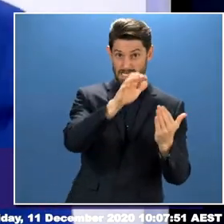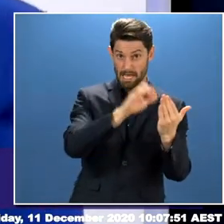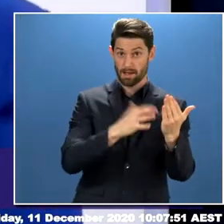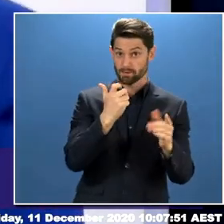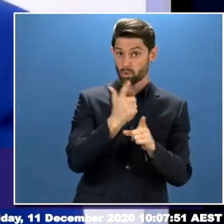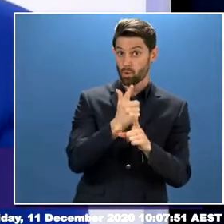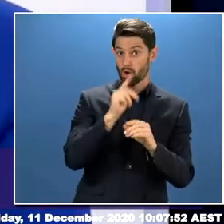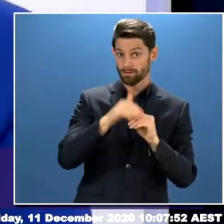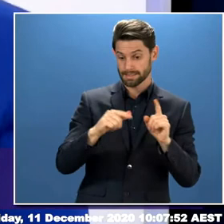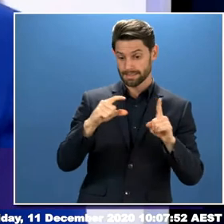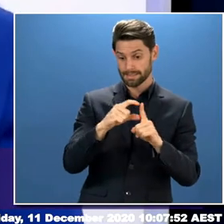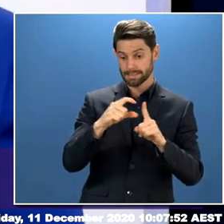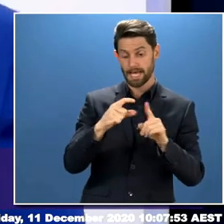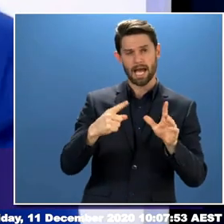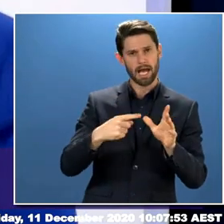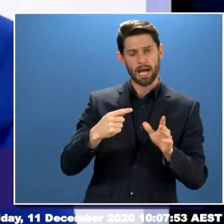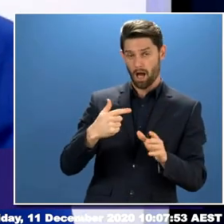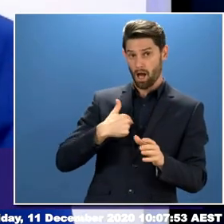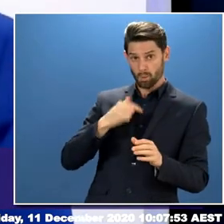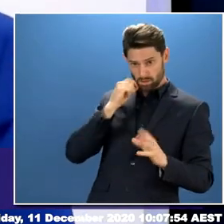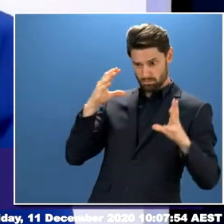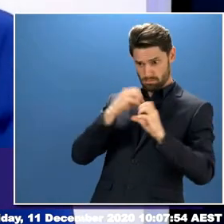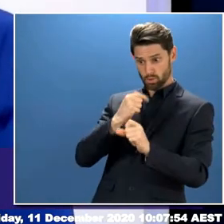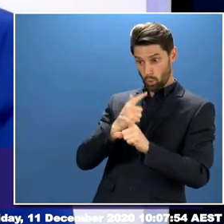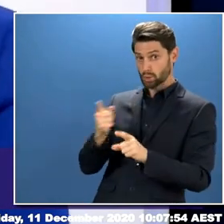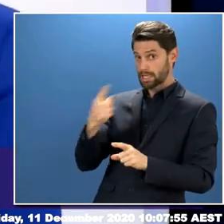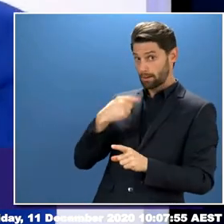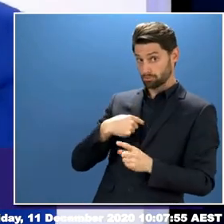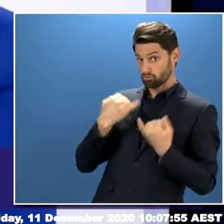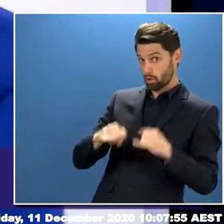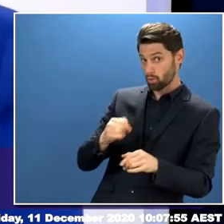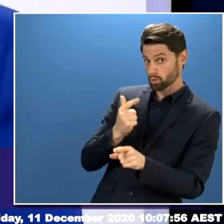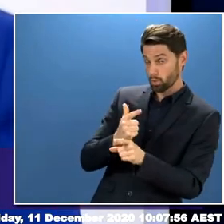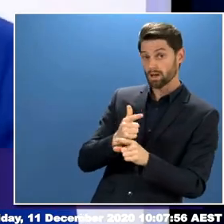DDA works, and tell me if I'm right on this, is that there is a part of the DDA